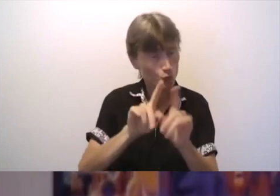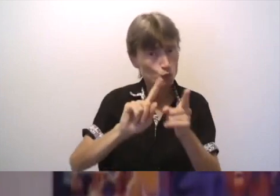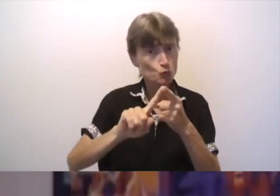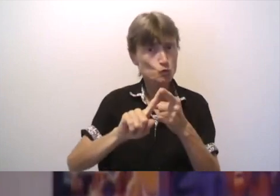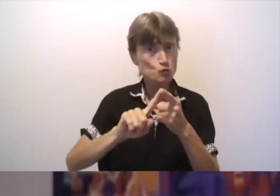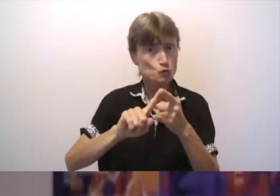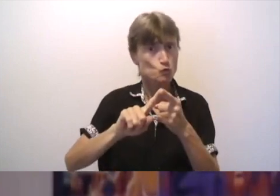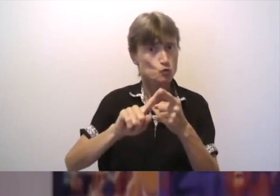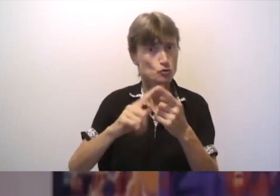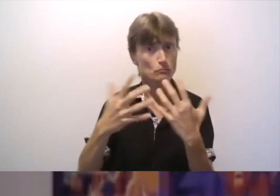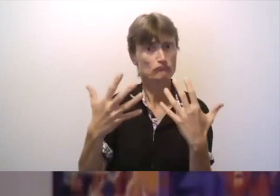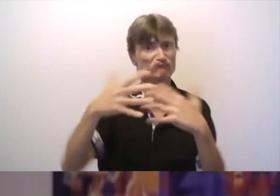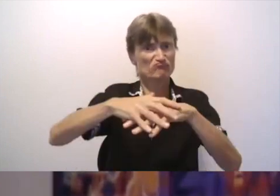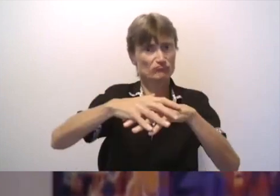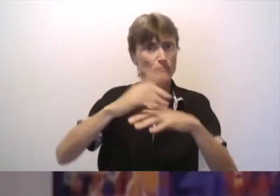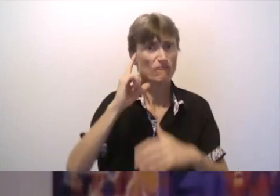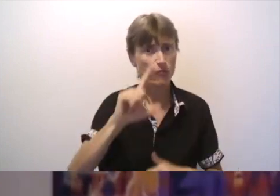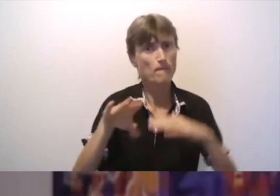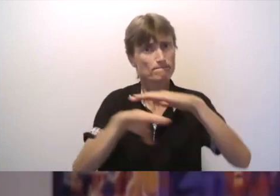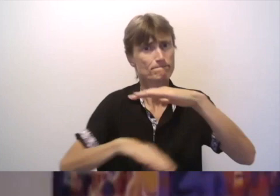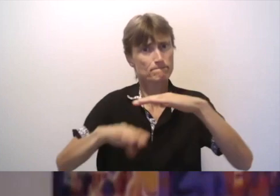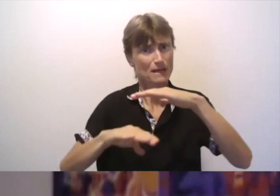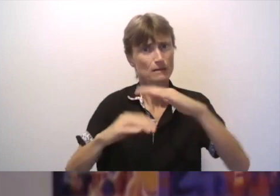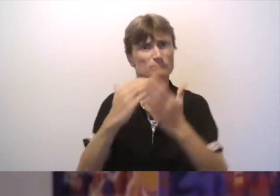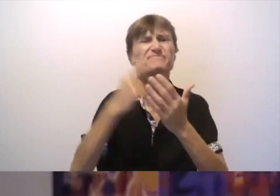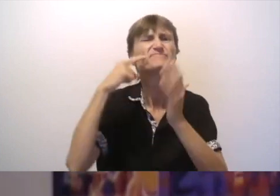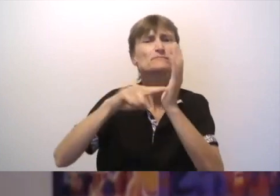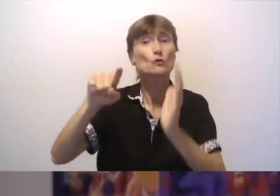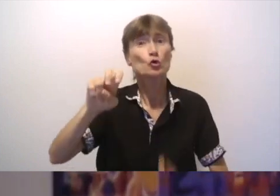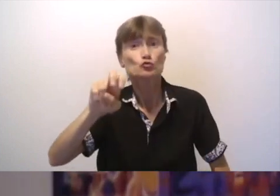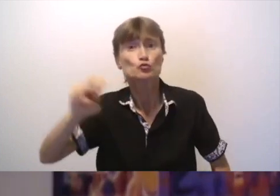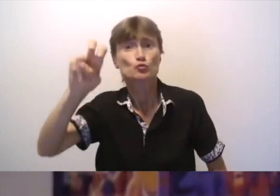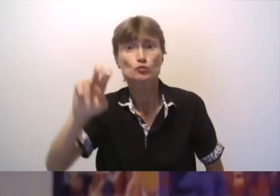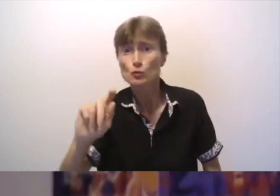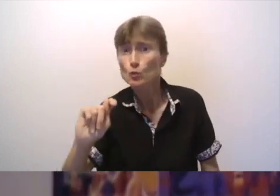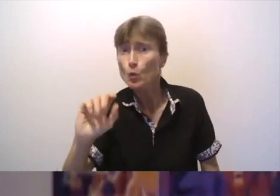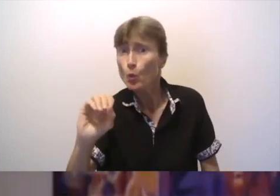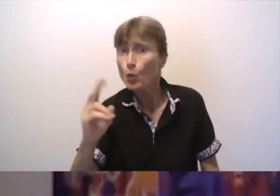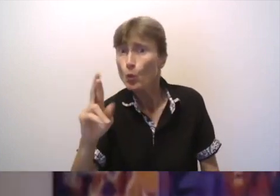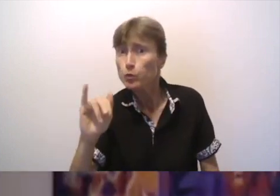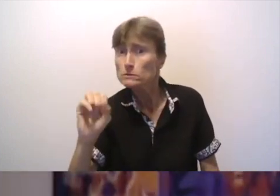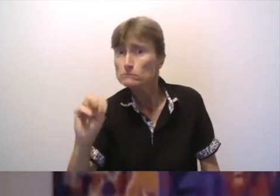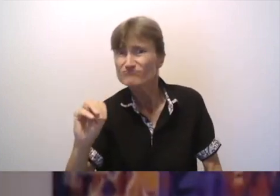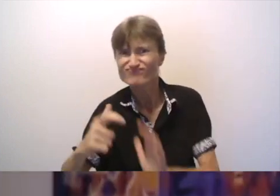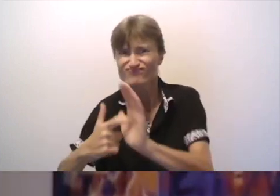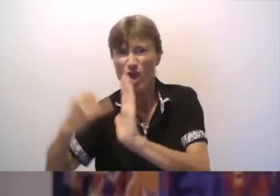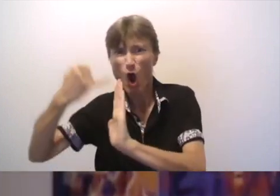basic income so for example could the tourism industry which relies heavily on artists to quote-unquote beautify